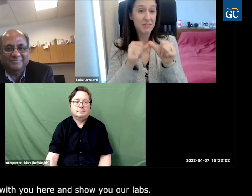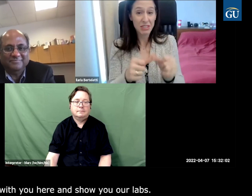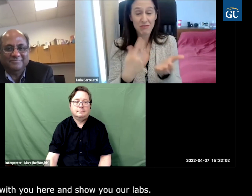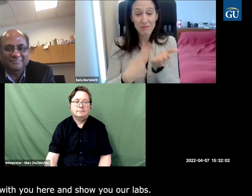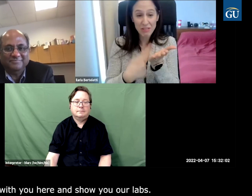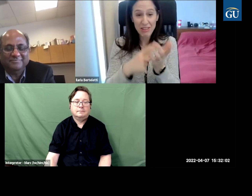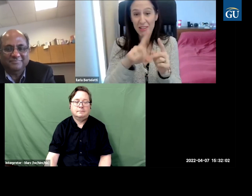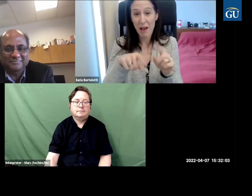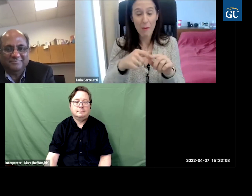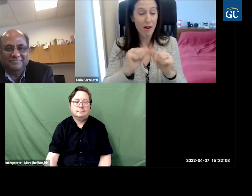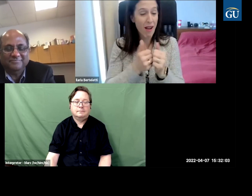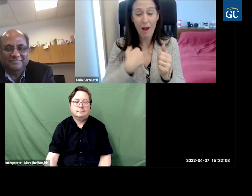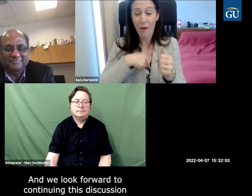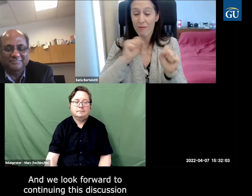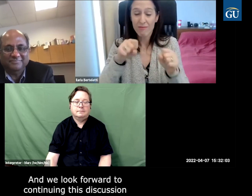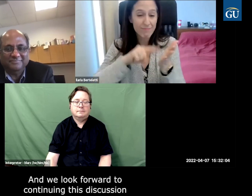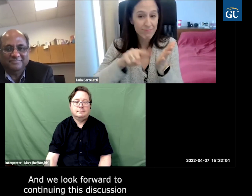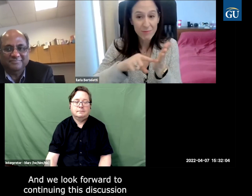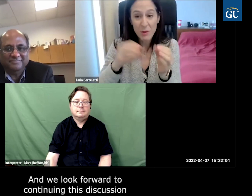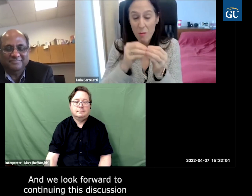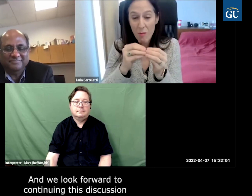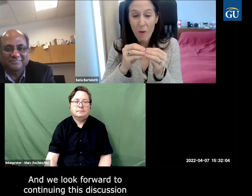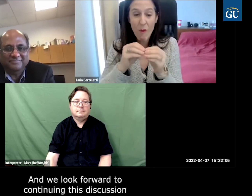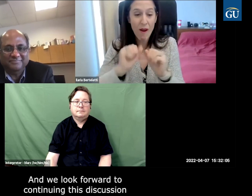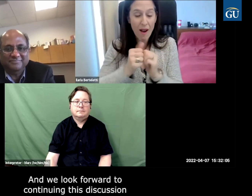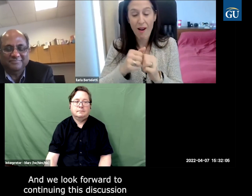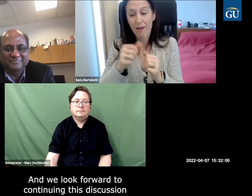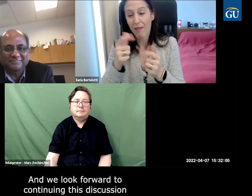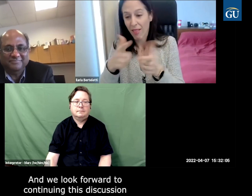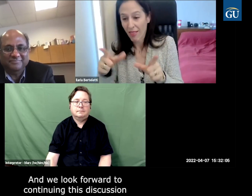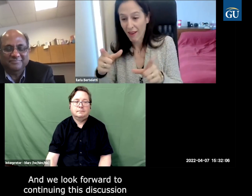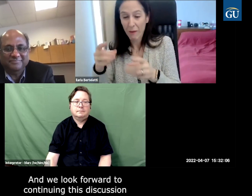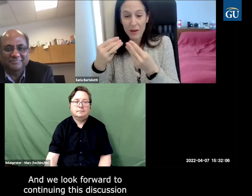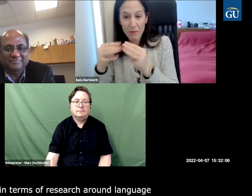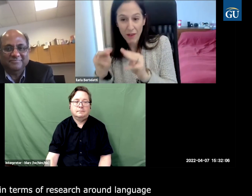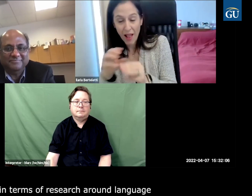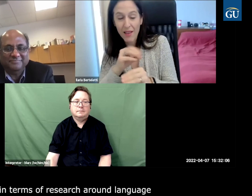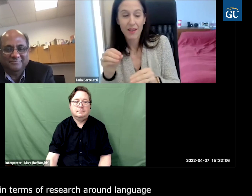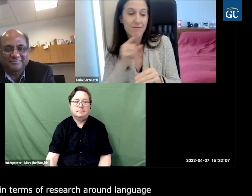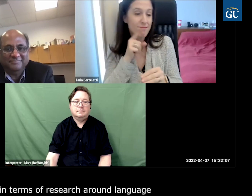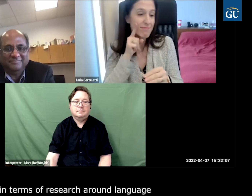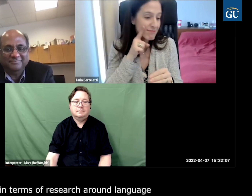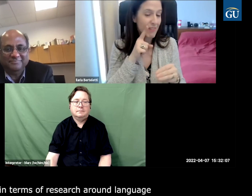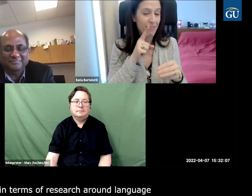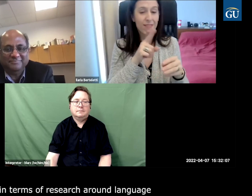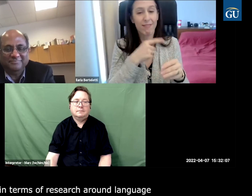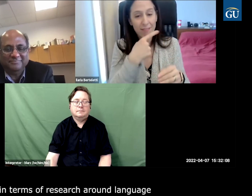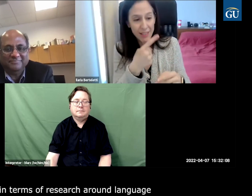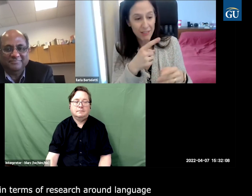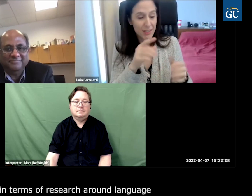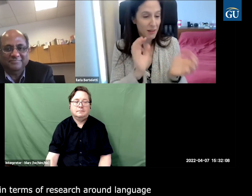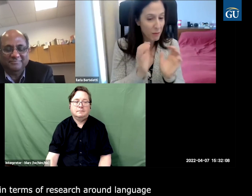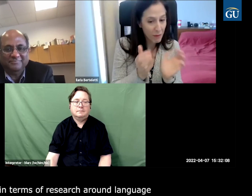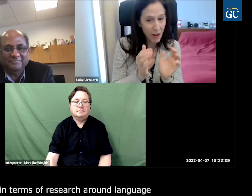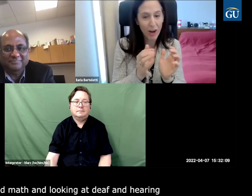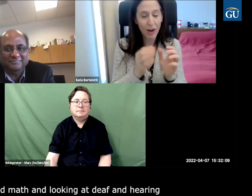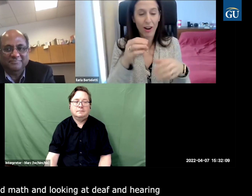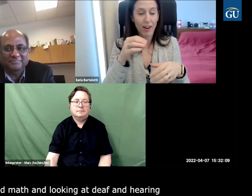labs and we look forward to continuing this discussion in terms of